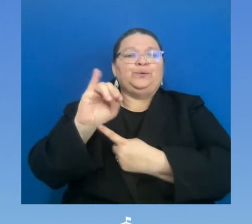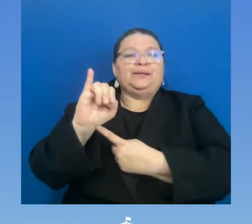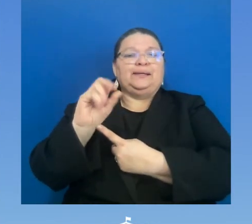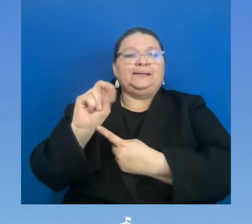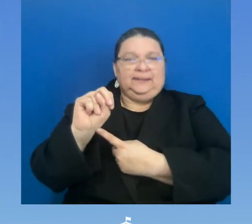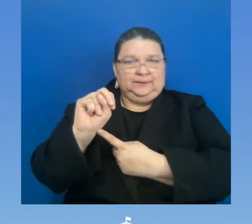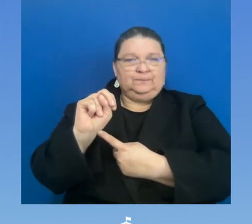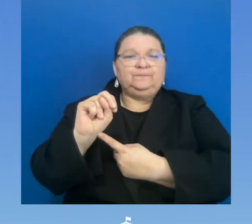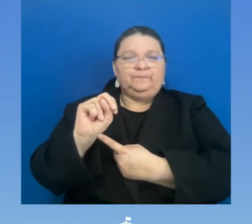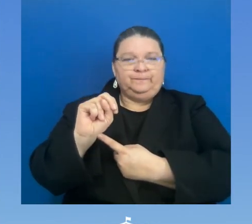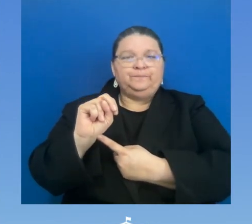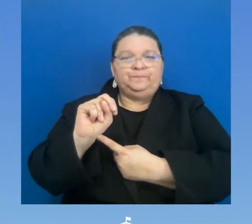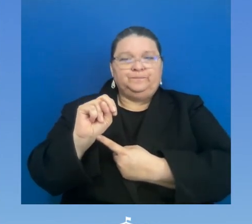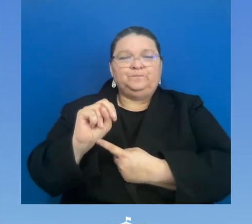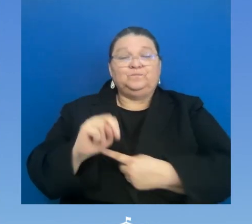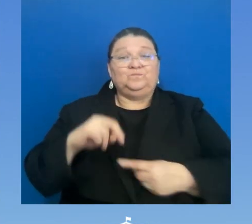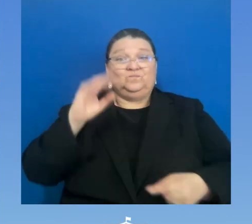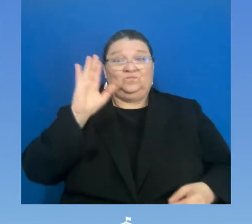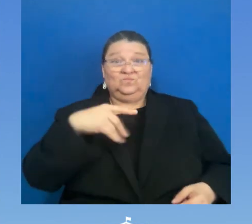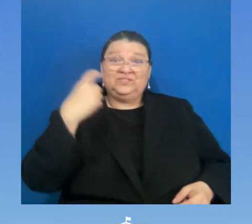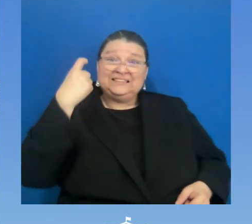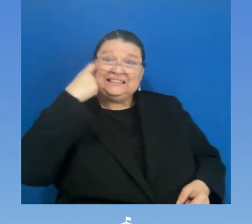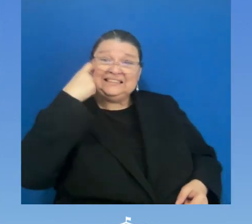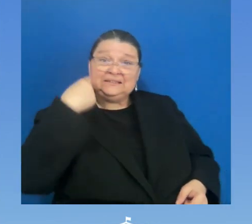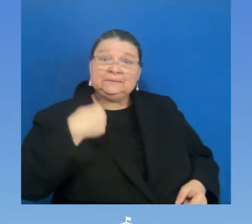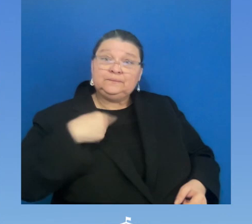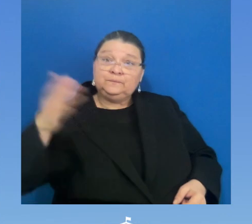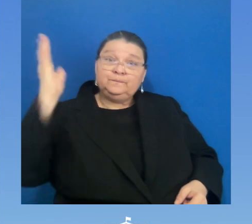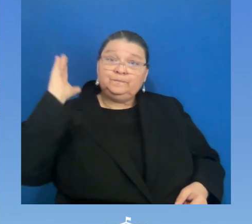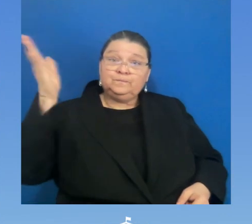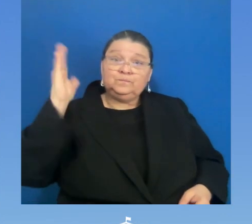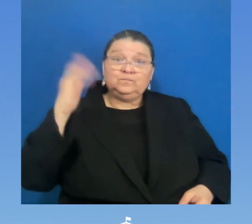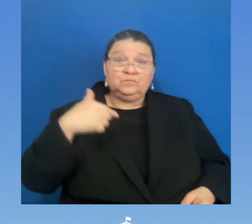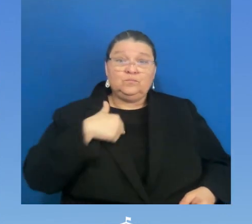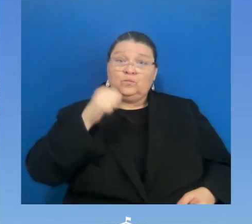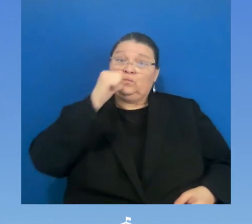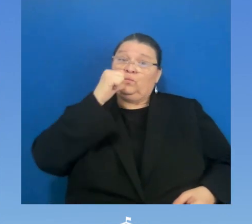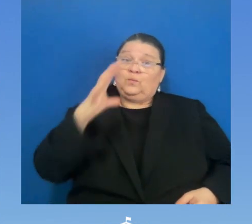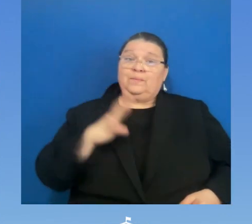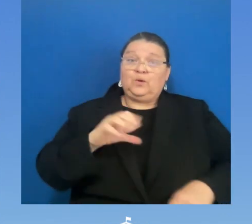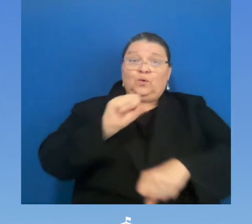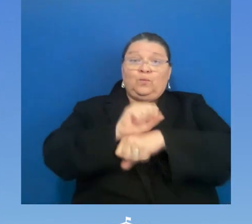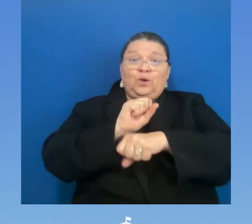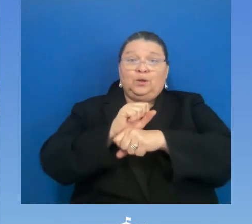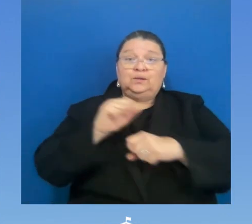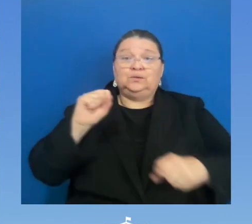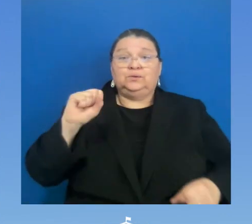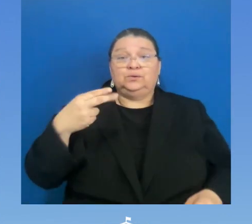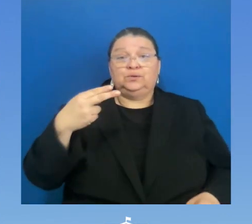and we had a woman who is a sheet metal worker for 25 years and she stood at the podium. She talked about working in the fields,